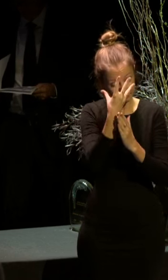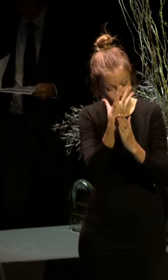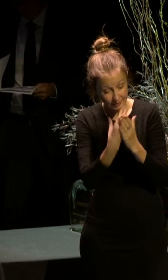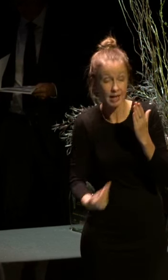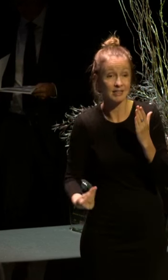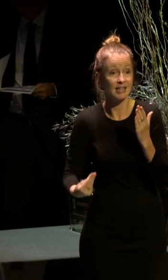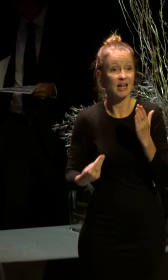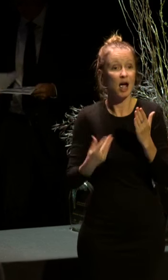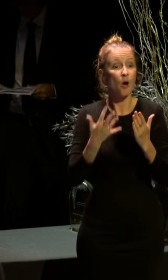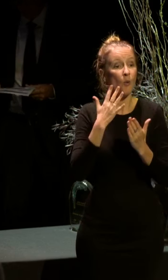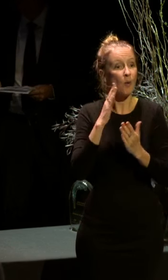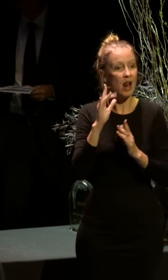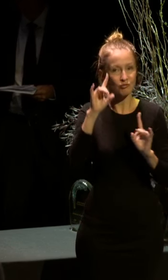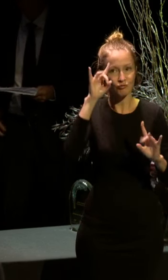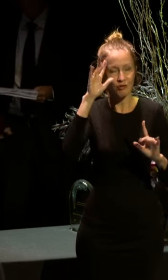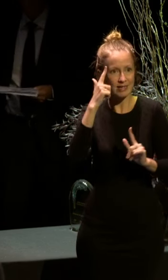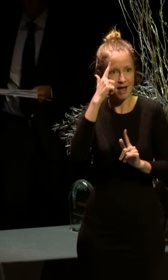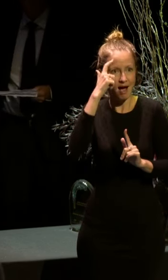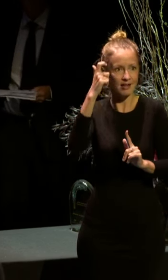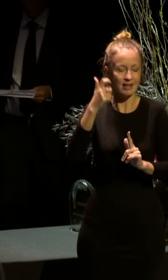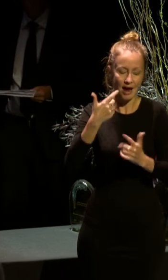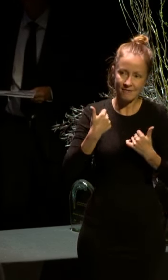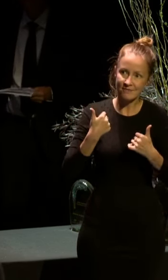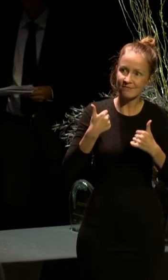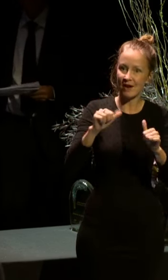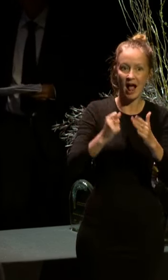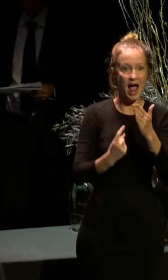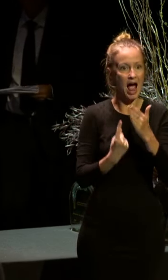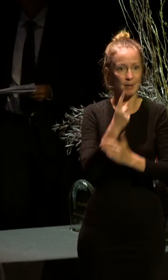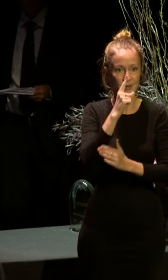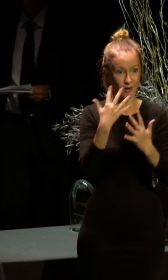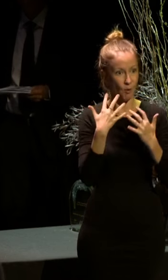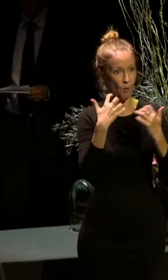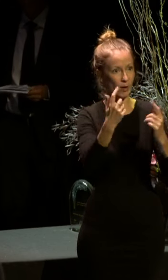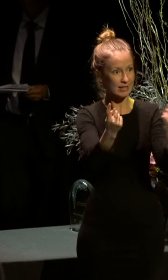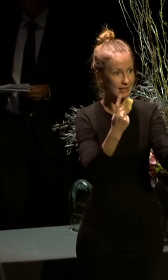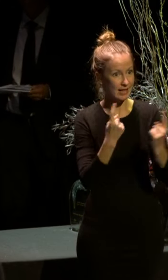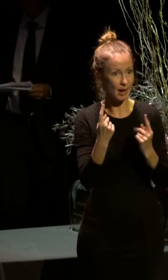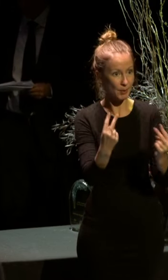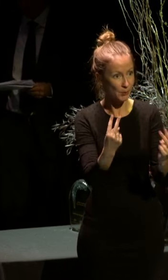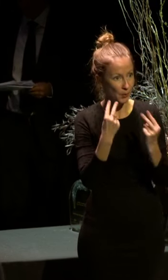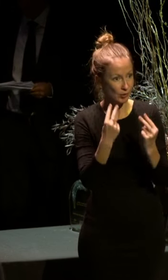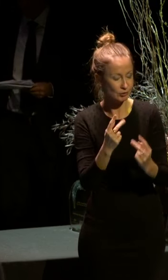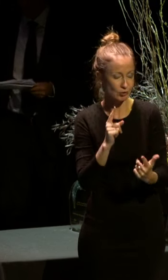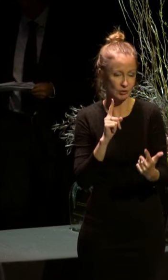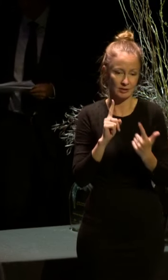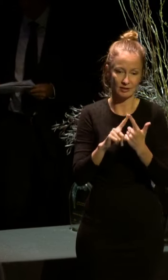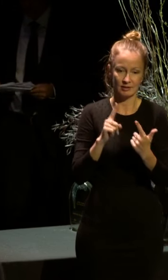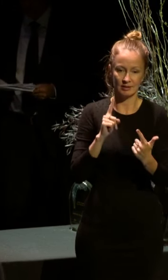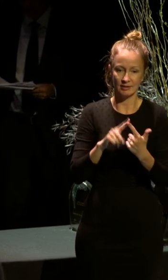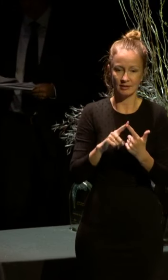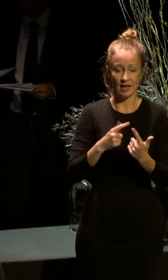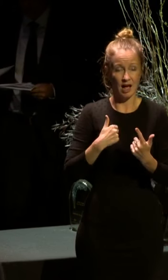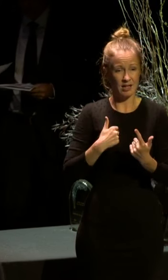when a crazy idea is finally vindicated with bums on seats, endured the excruciating self-doubt of the songwriter